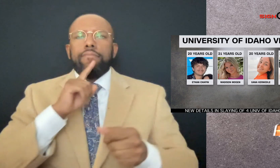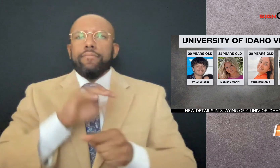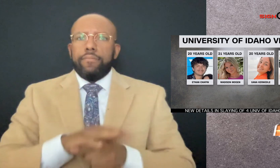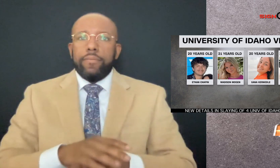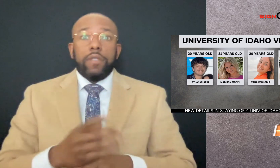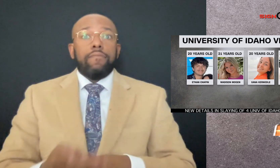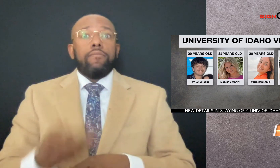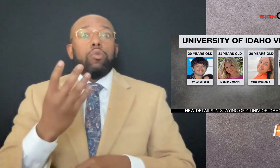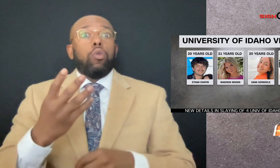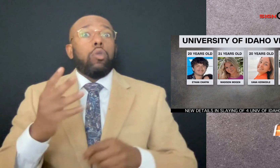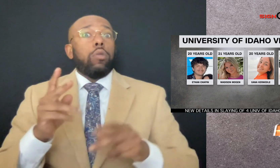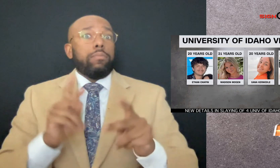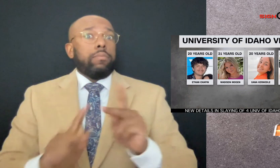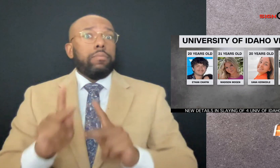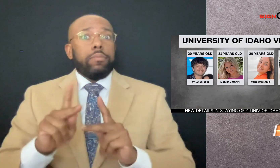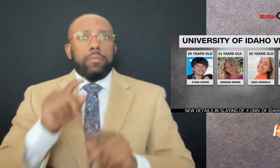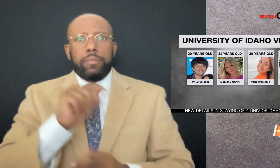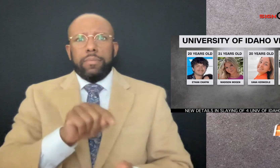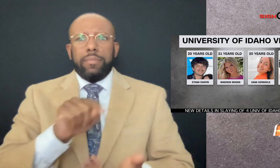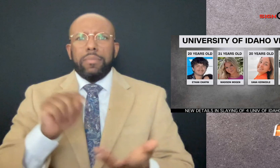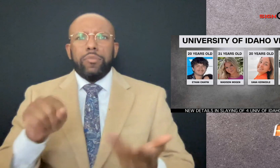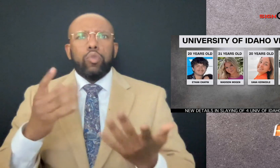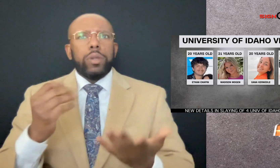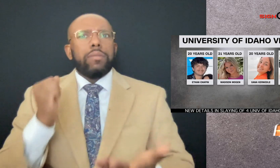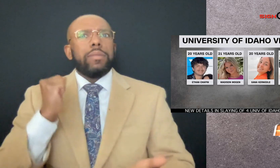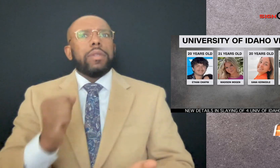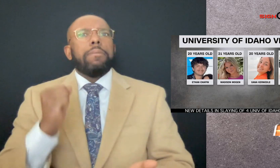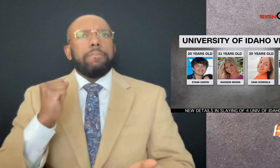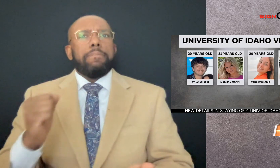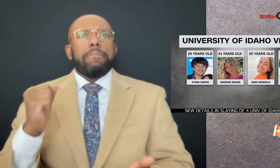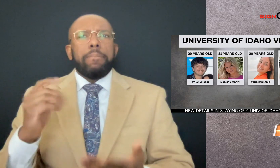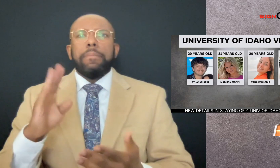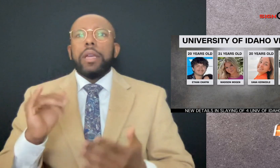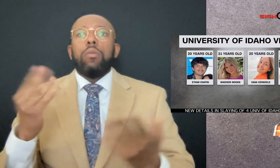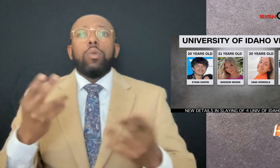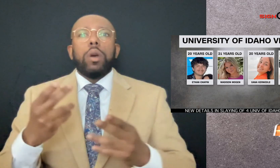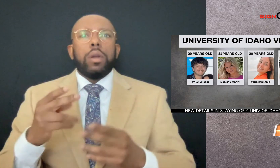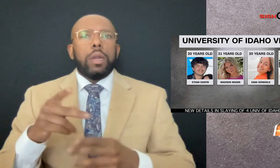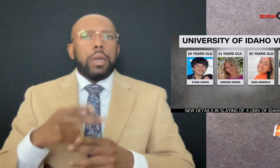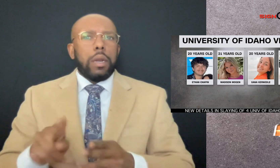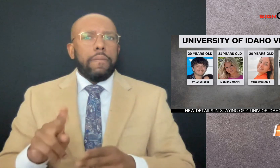Police confirmed all four victims were stabbed with a knife and bled to death.